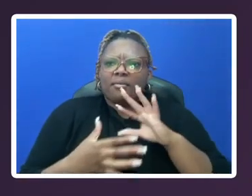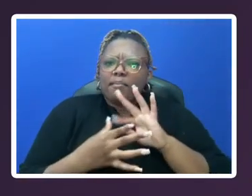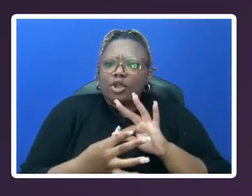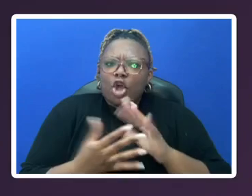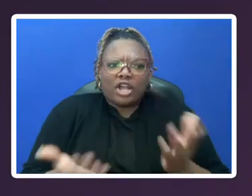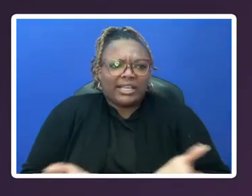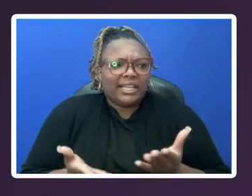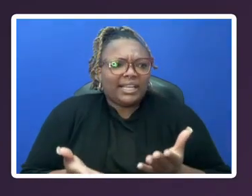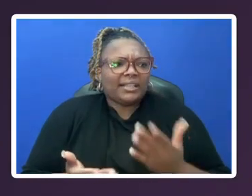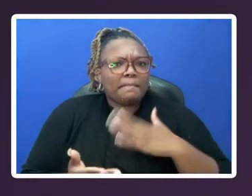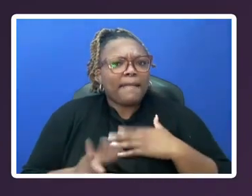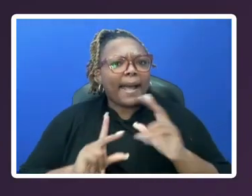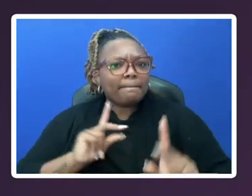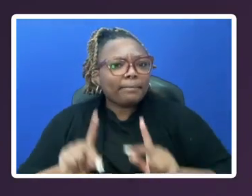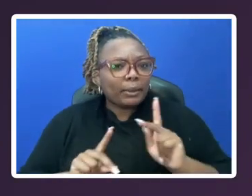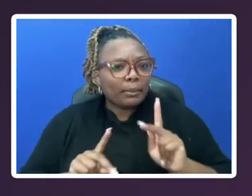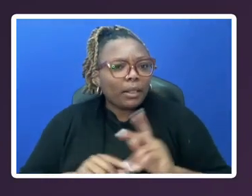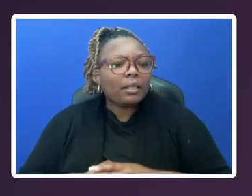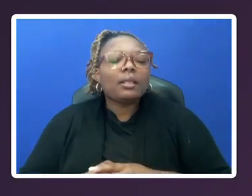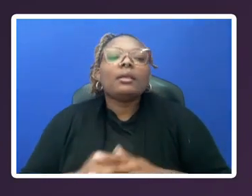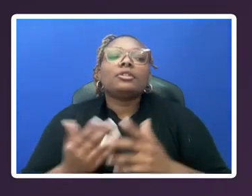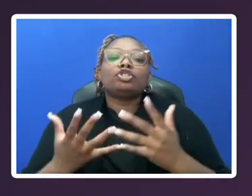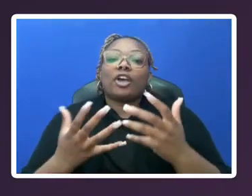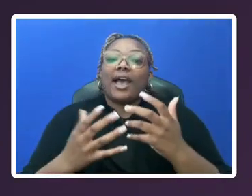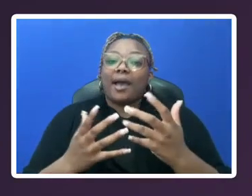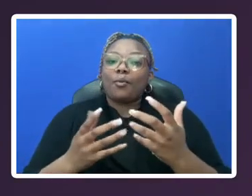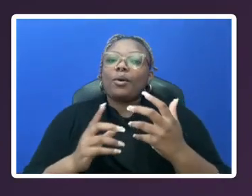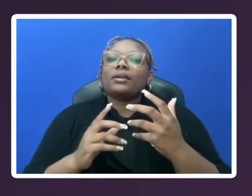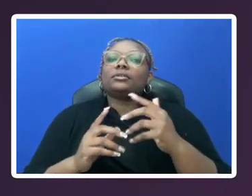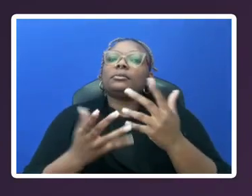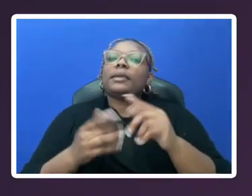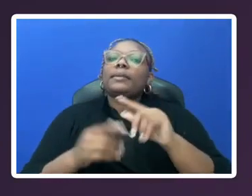So, I think, you know, we might be able to ask some questions of our students while